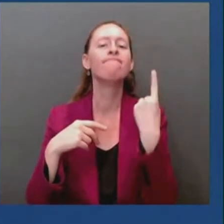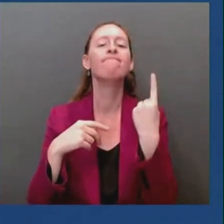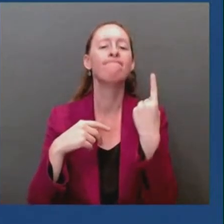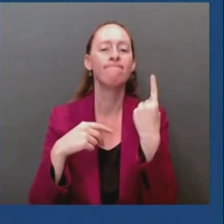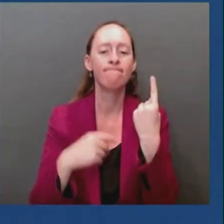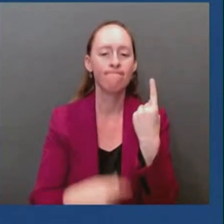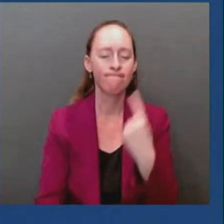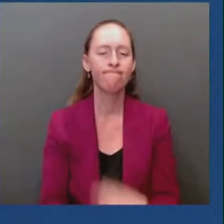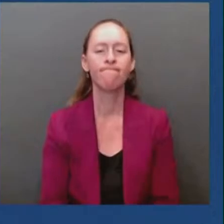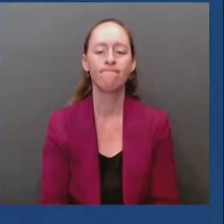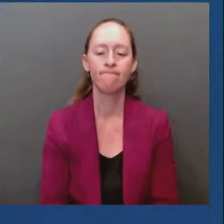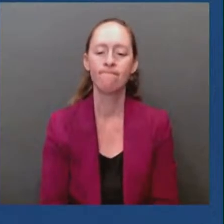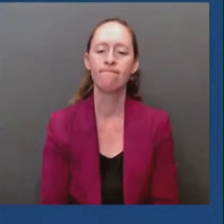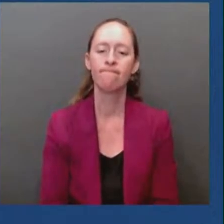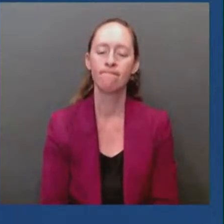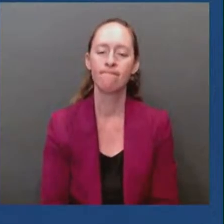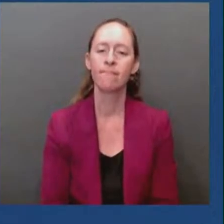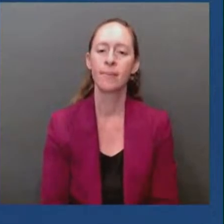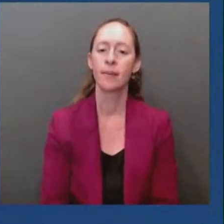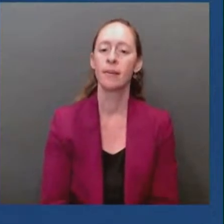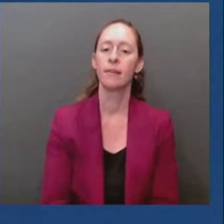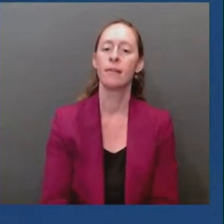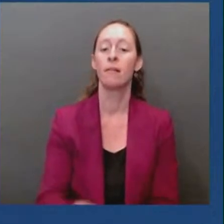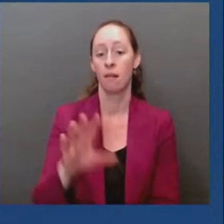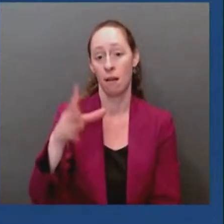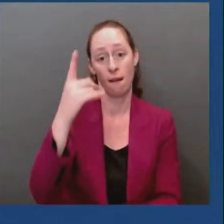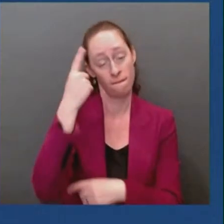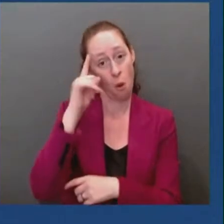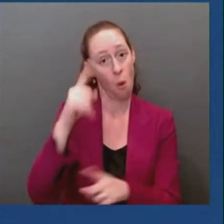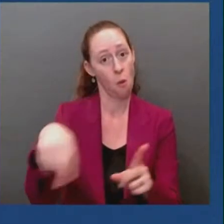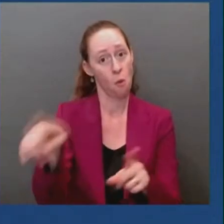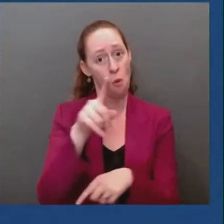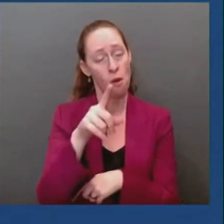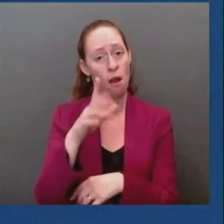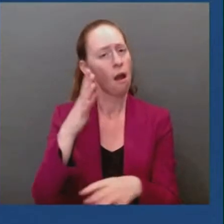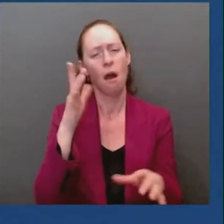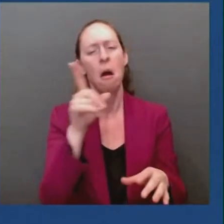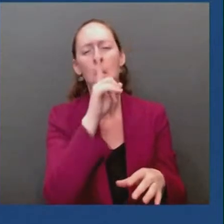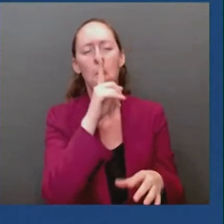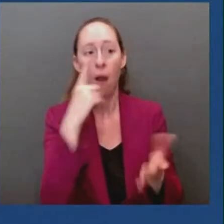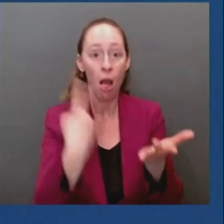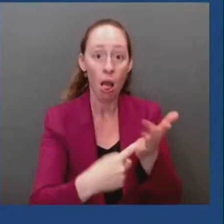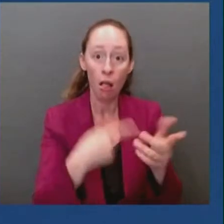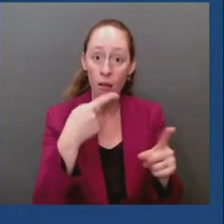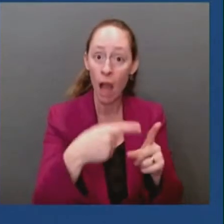RIGHT NOW. WHAT WE HAVE ALSO SEEN IS AGAIN, TAKING THE HIGH RISK